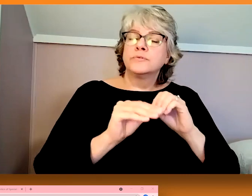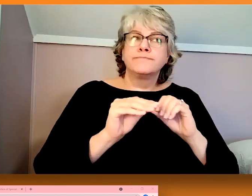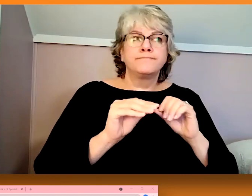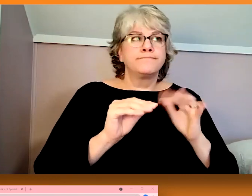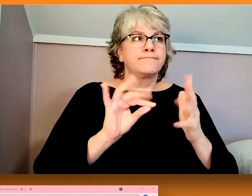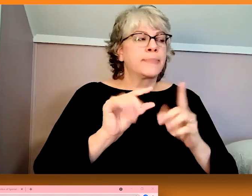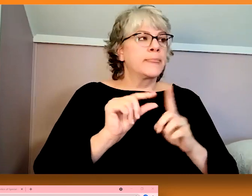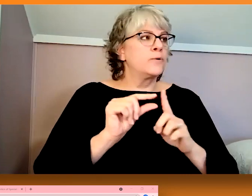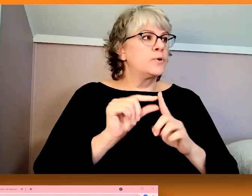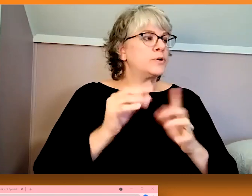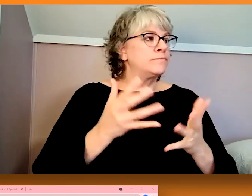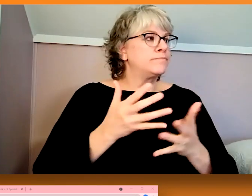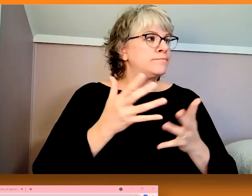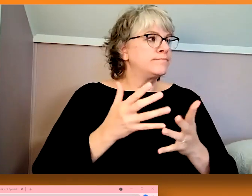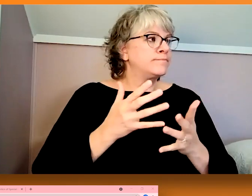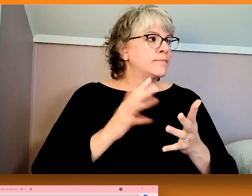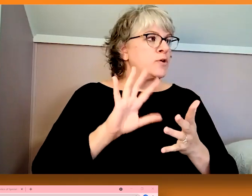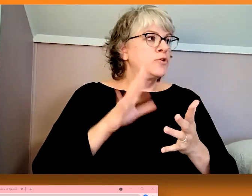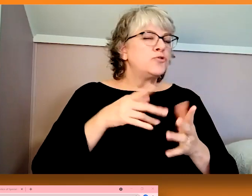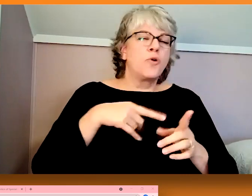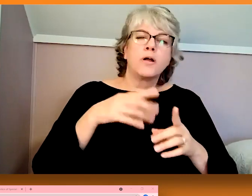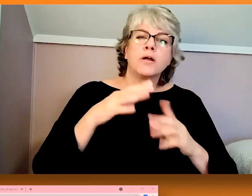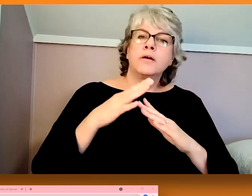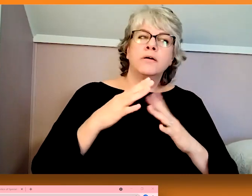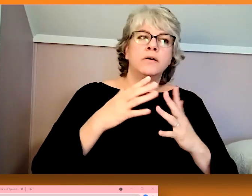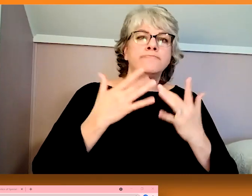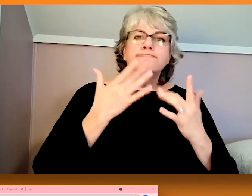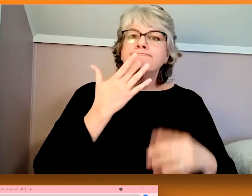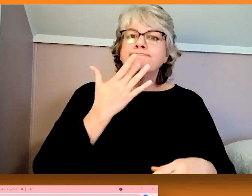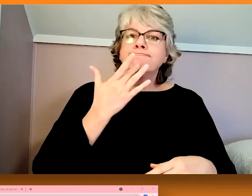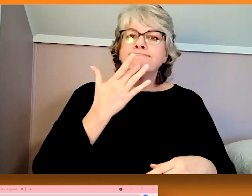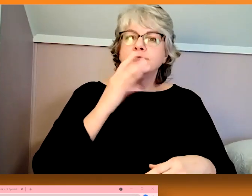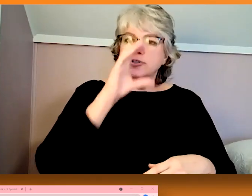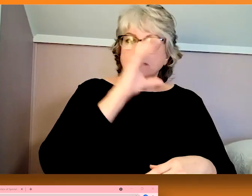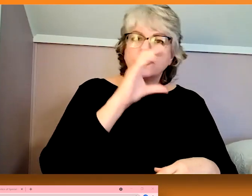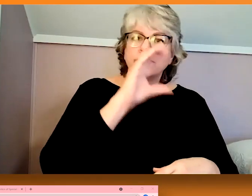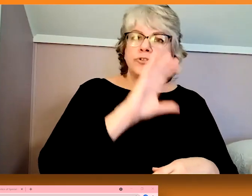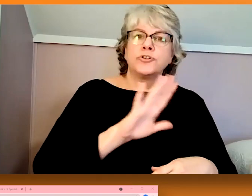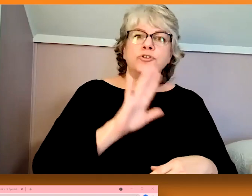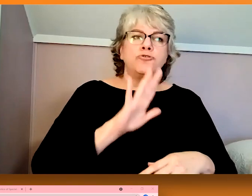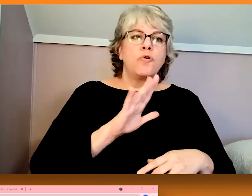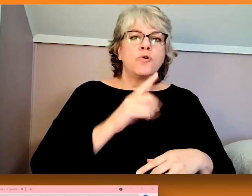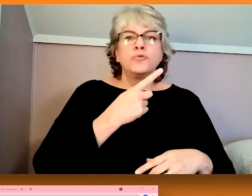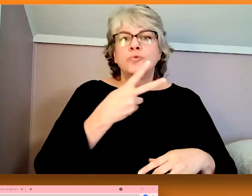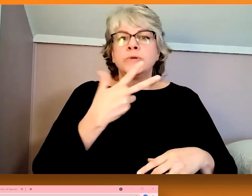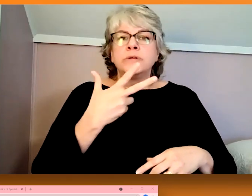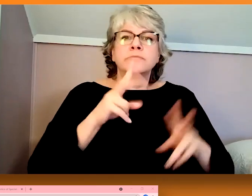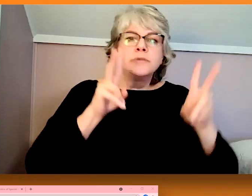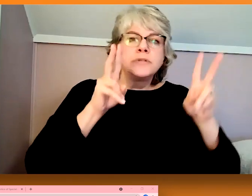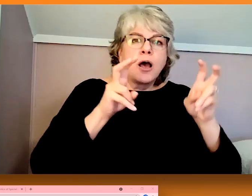I don't know what word to use-- your main type of search or the main 2 or 3 types of searches